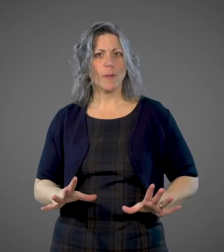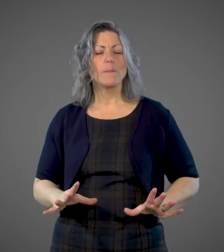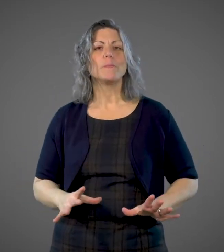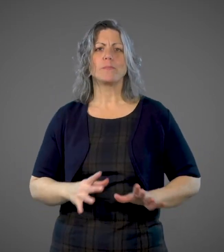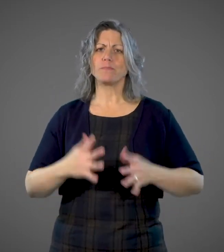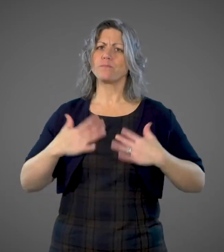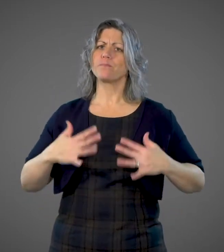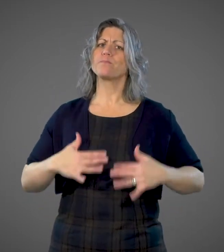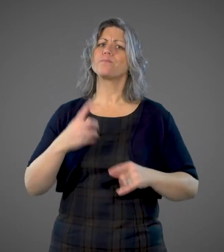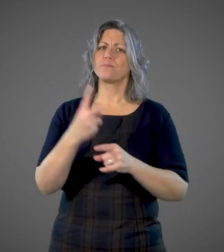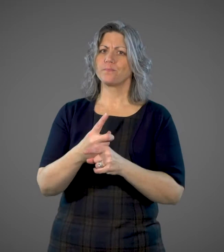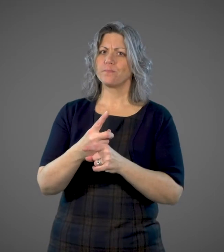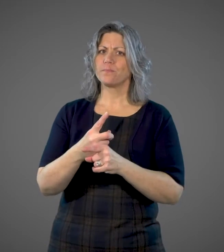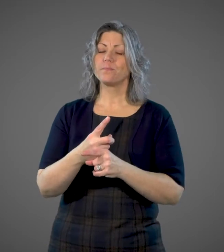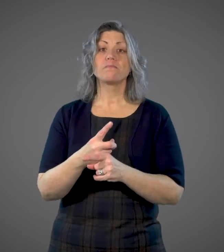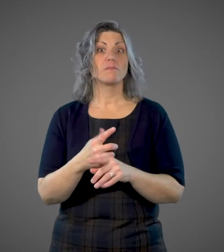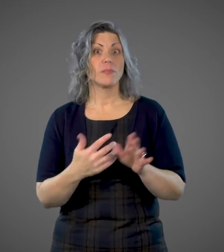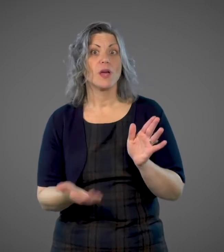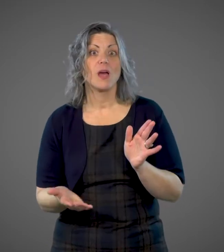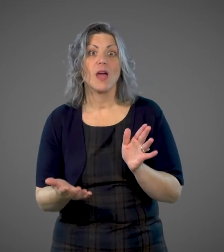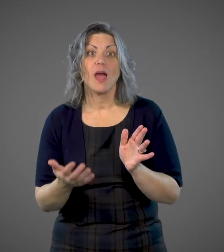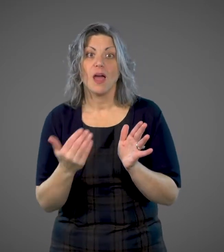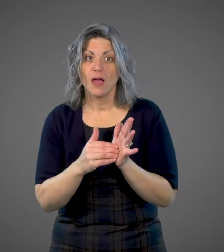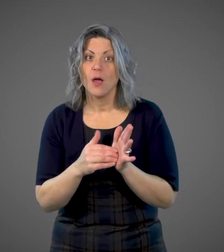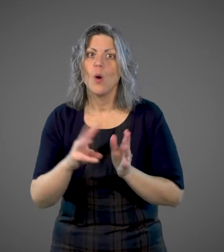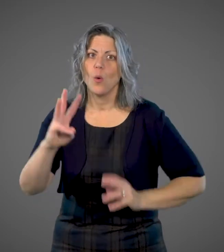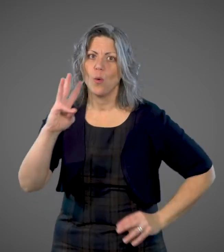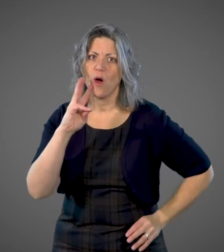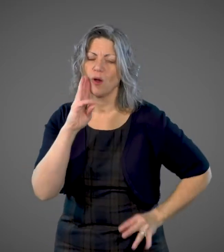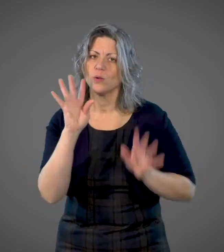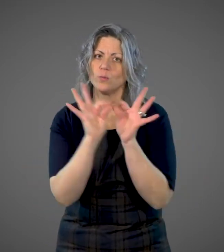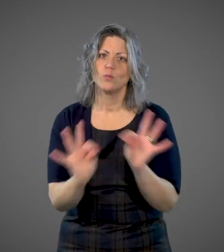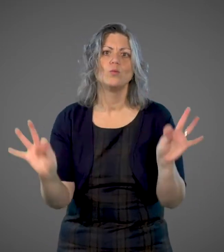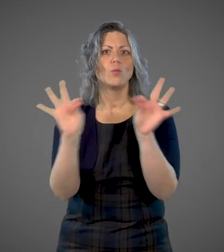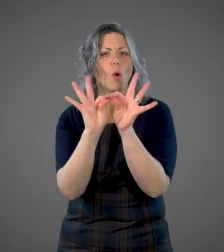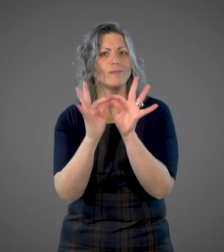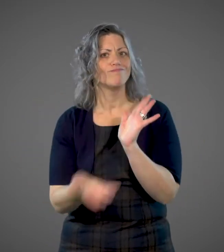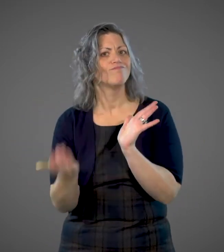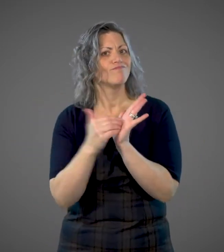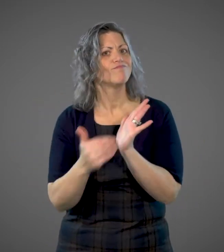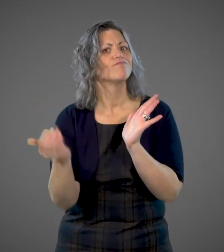and not too light for the weather. Again, drink a lot of water, it's really important!